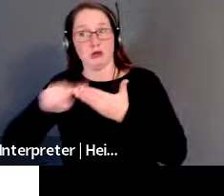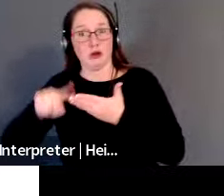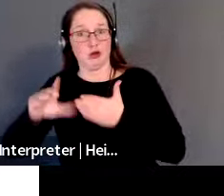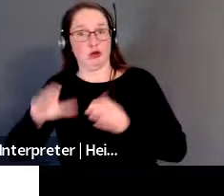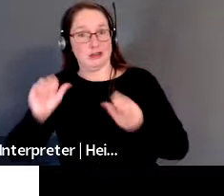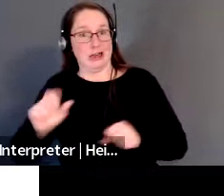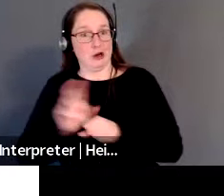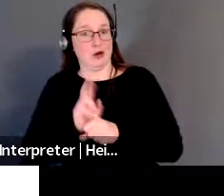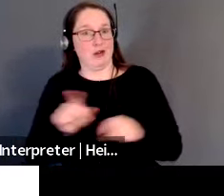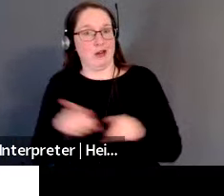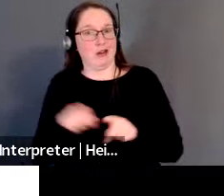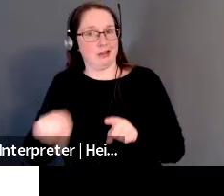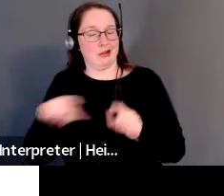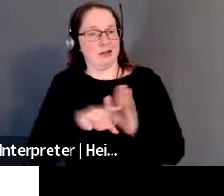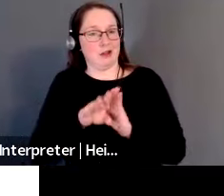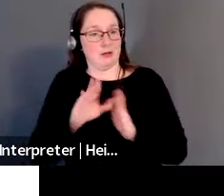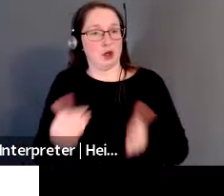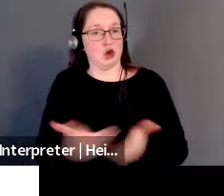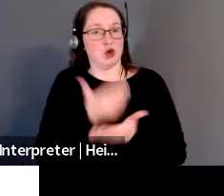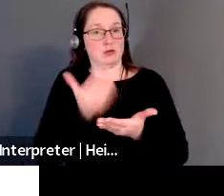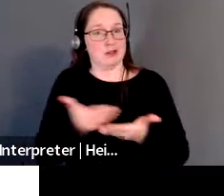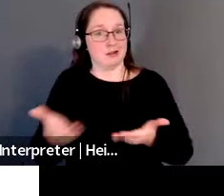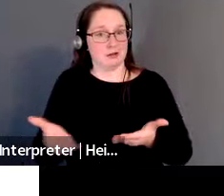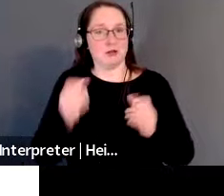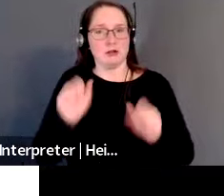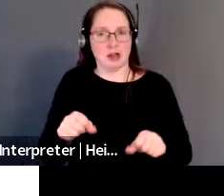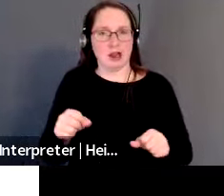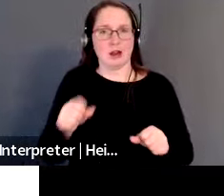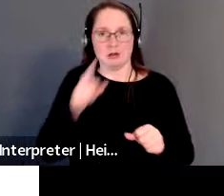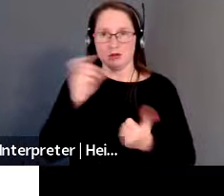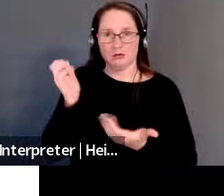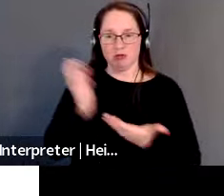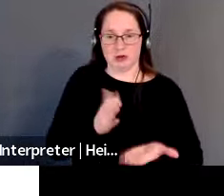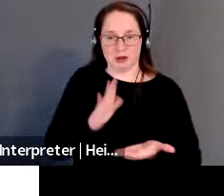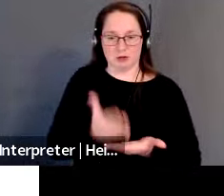as they are developing new materials that can come and bring the materials into the matrix